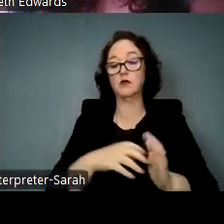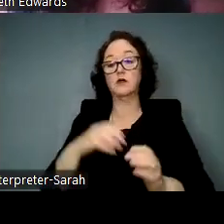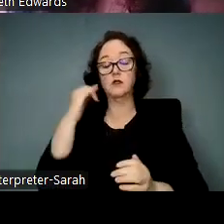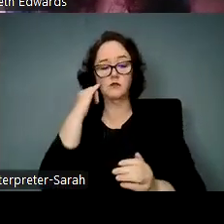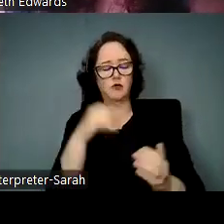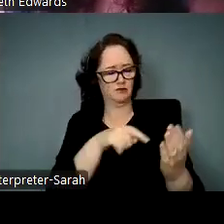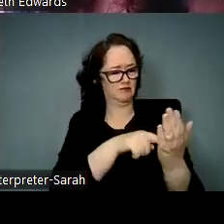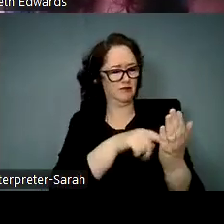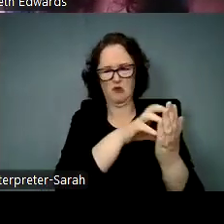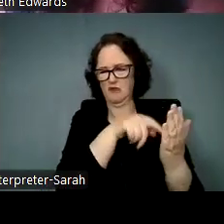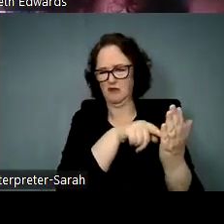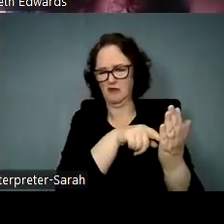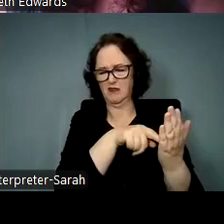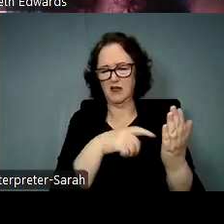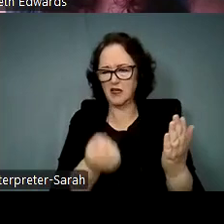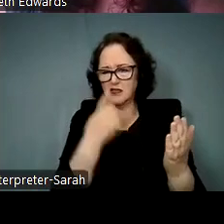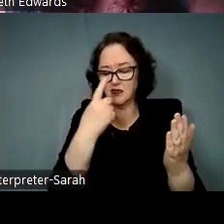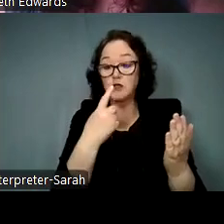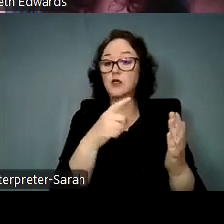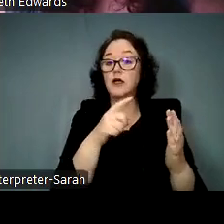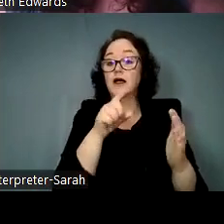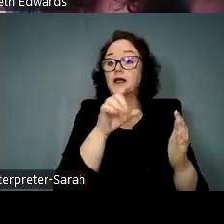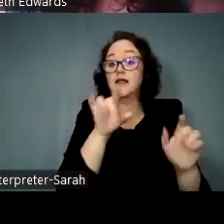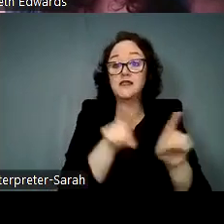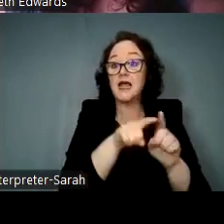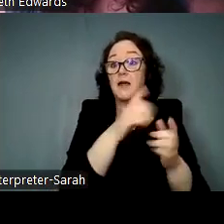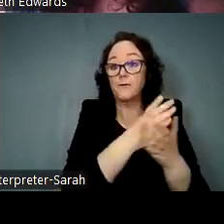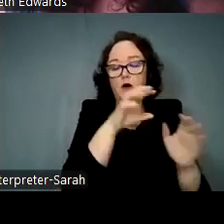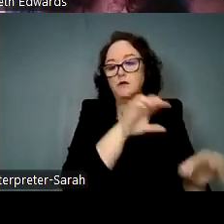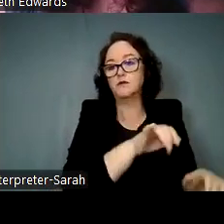the Technical Guide, to that same section, and see how CMS